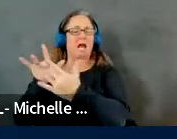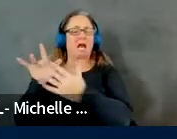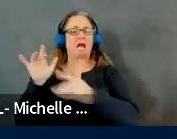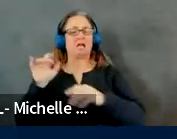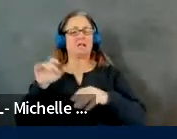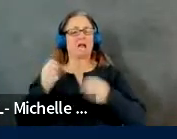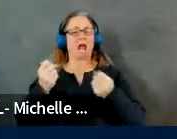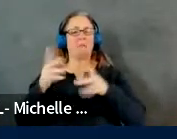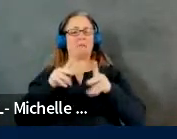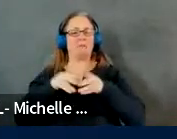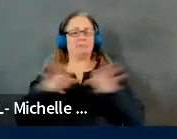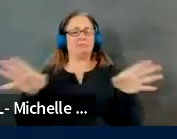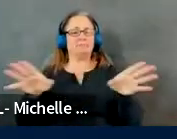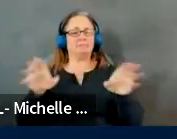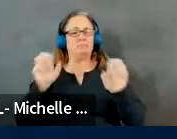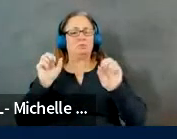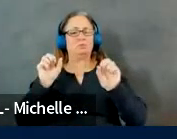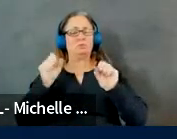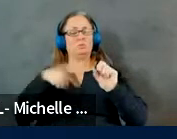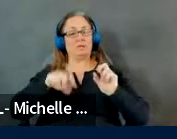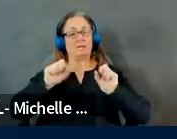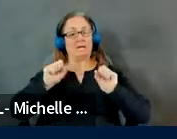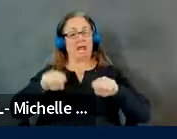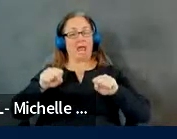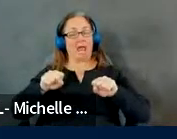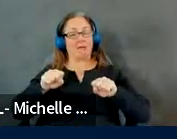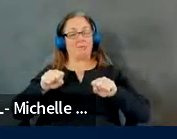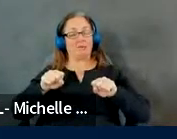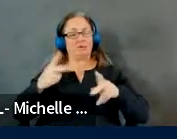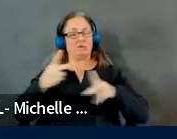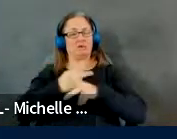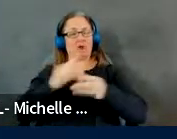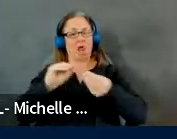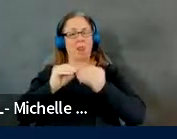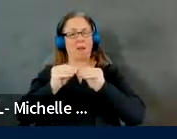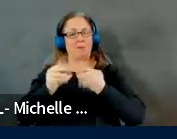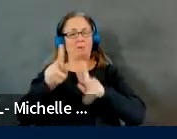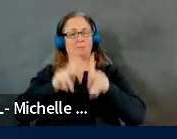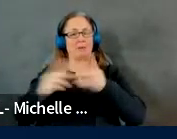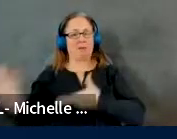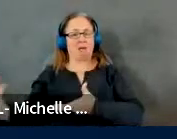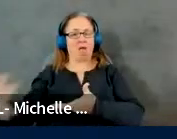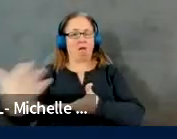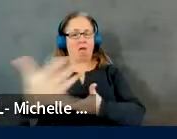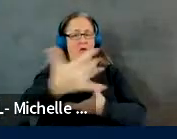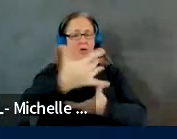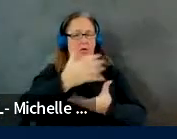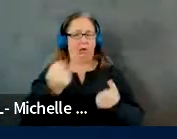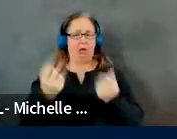gather some of the numbers of people that were reached through our series efforts, so at our